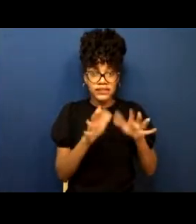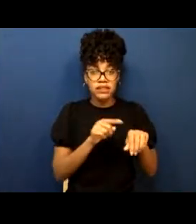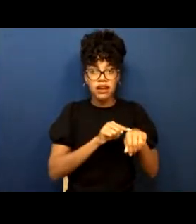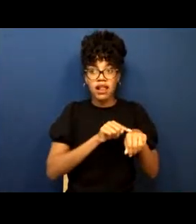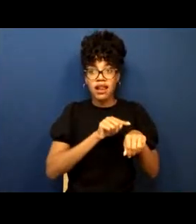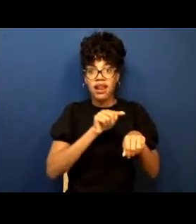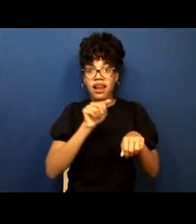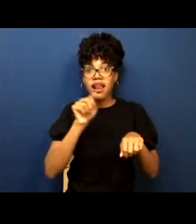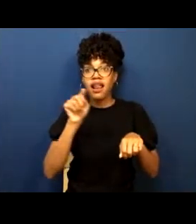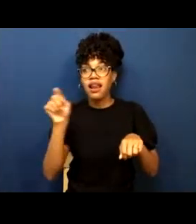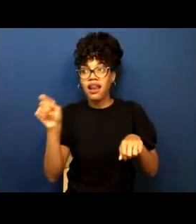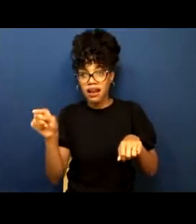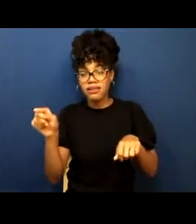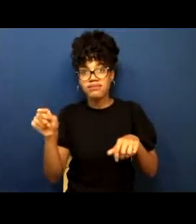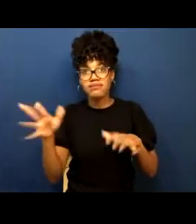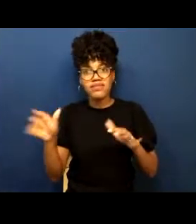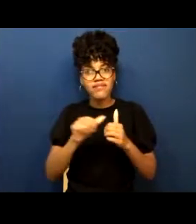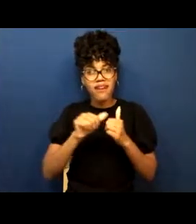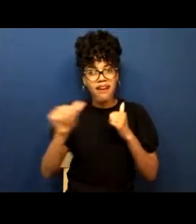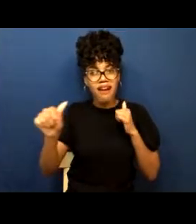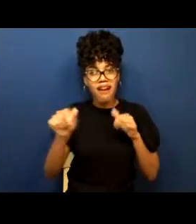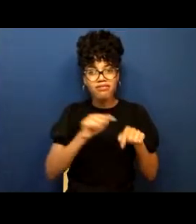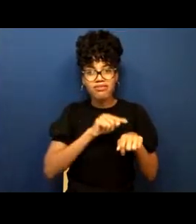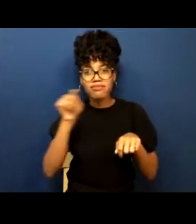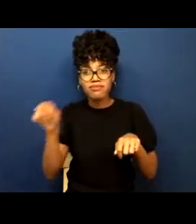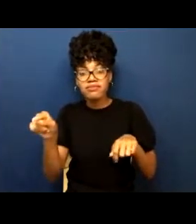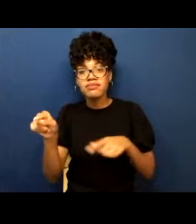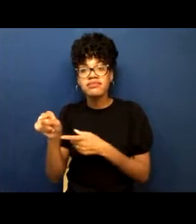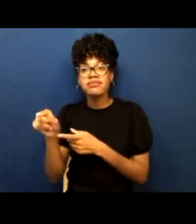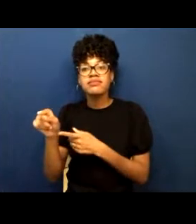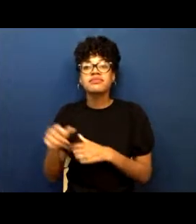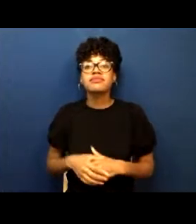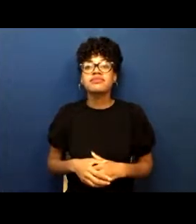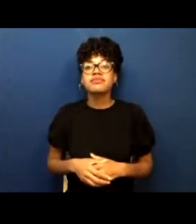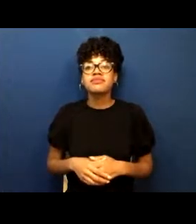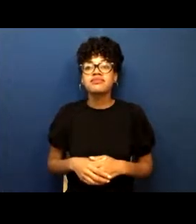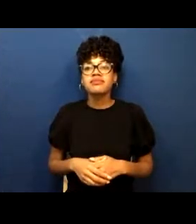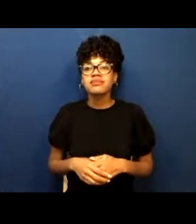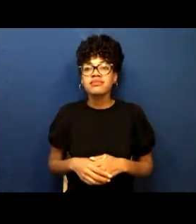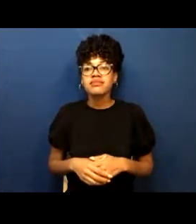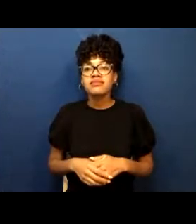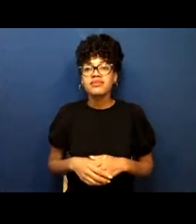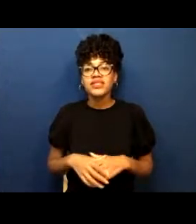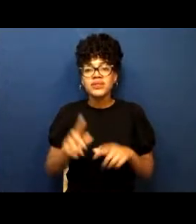that the albatrosses are going to some really interesting areas. So we have these lines but the scientists